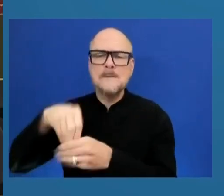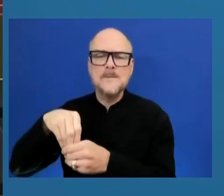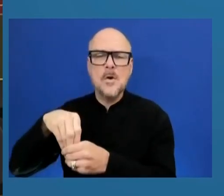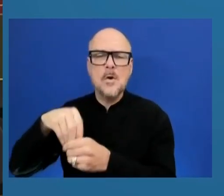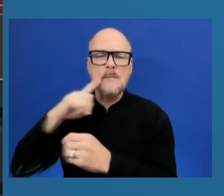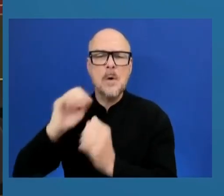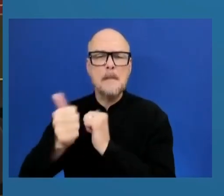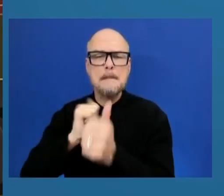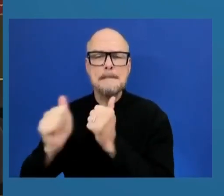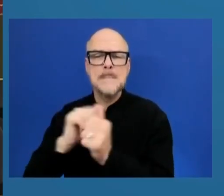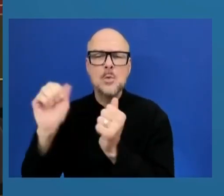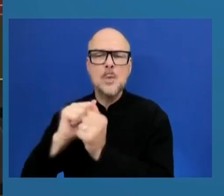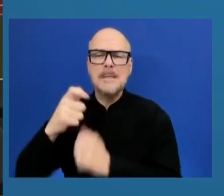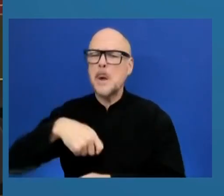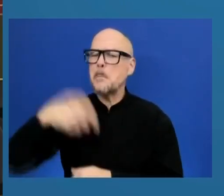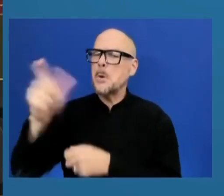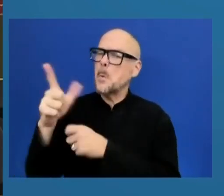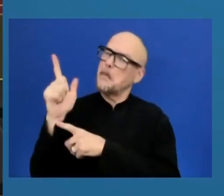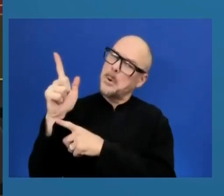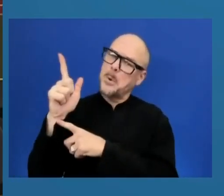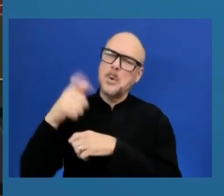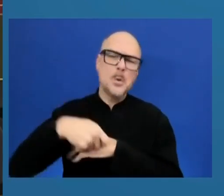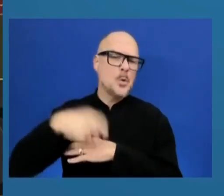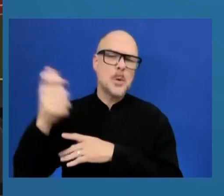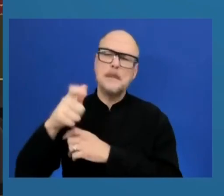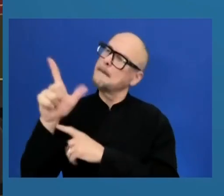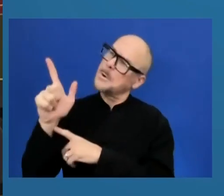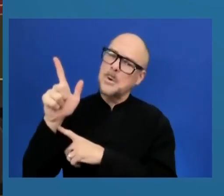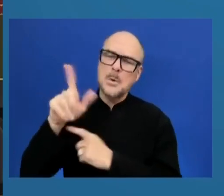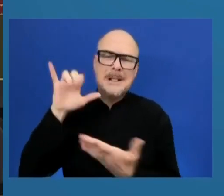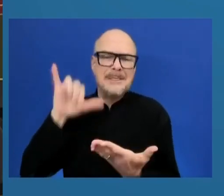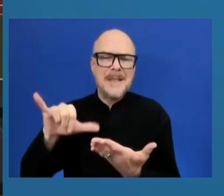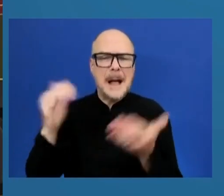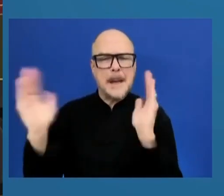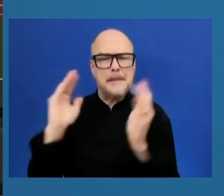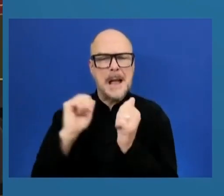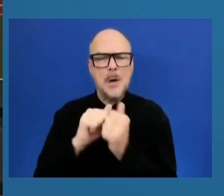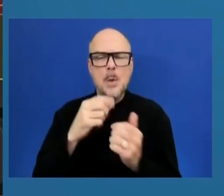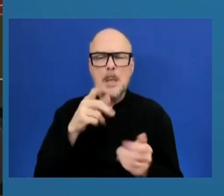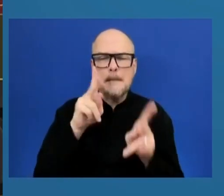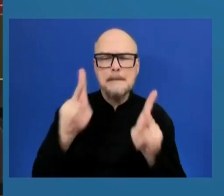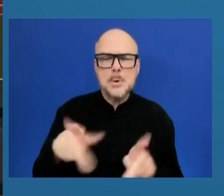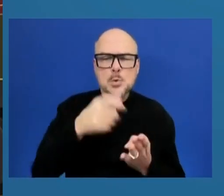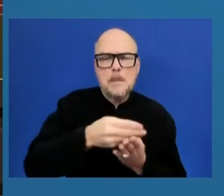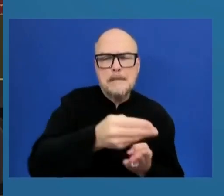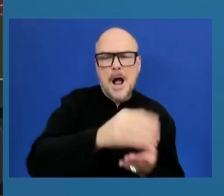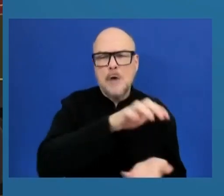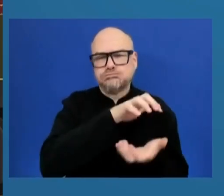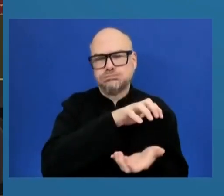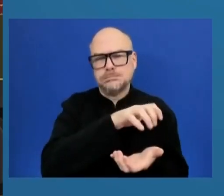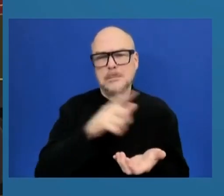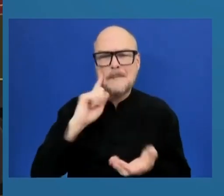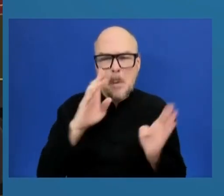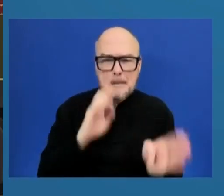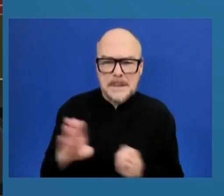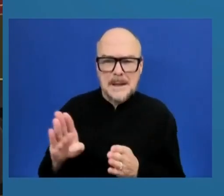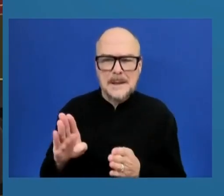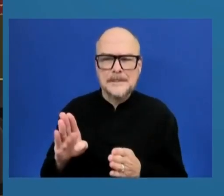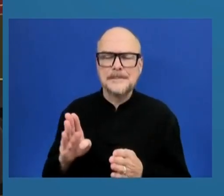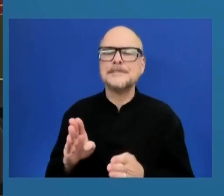would normally buy bulk ammunition or something like that? How, you know, how this is an this is again the information is collected by the credit card companies